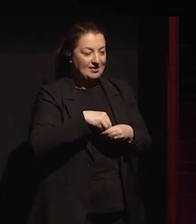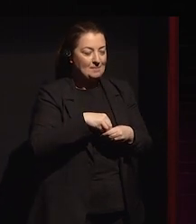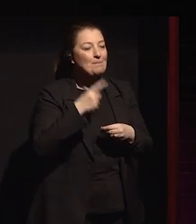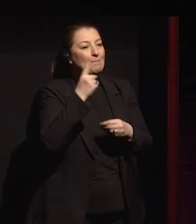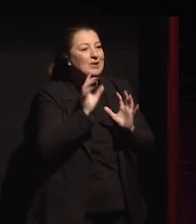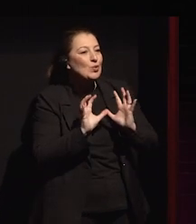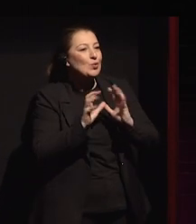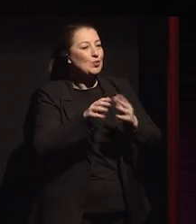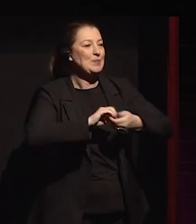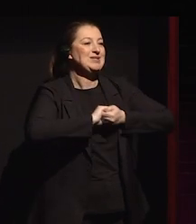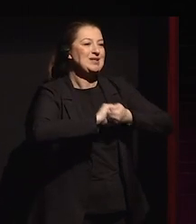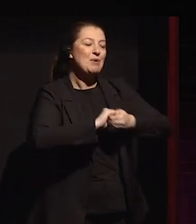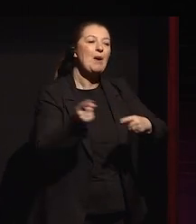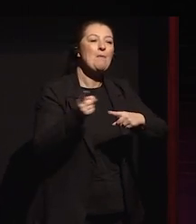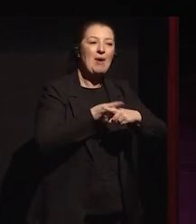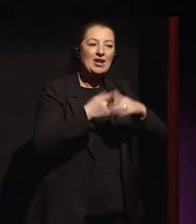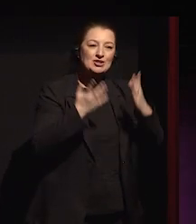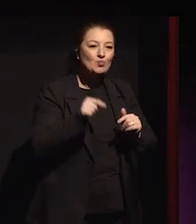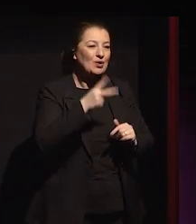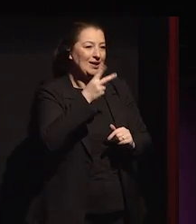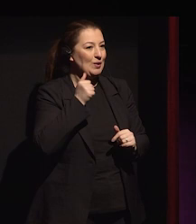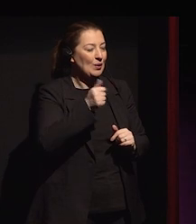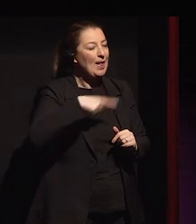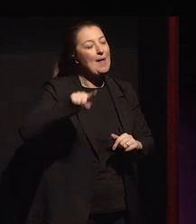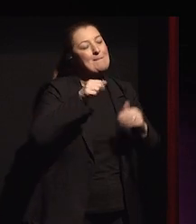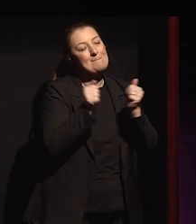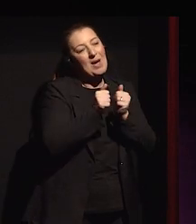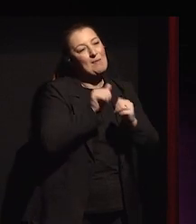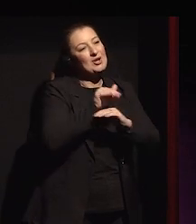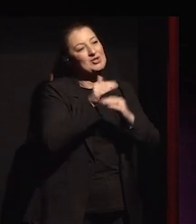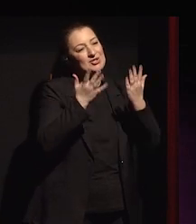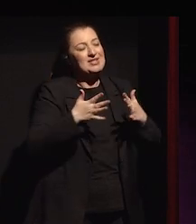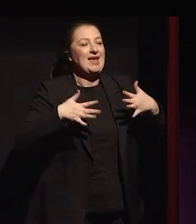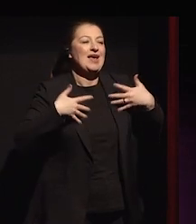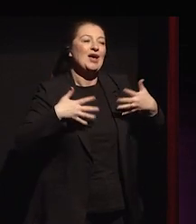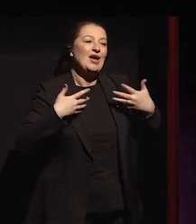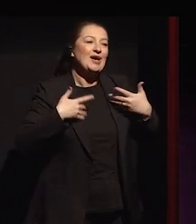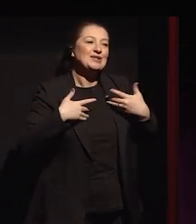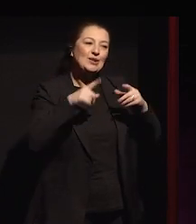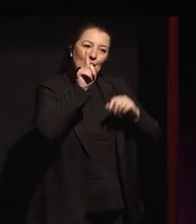to spending these two days sincerely sharing by inspiring each other.